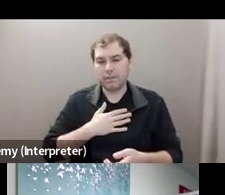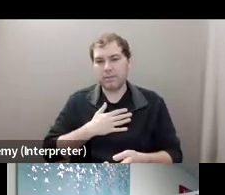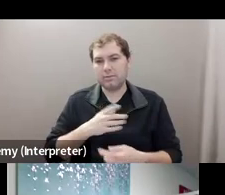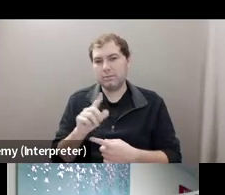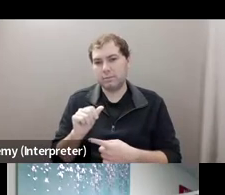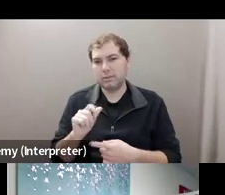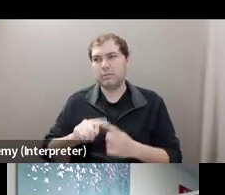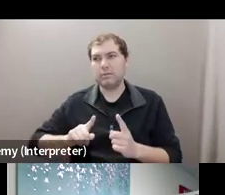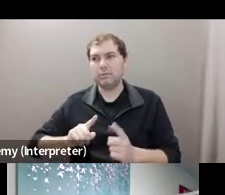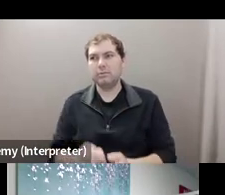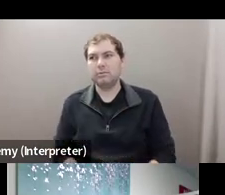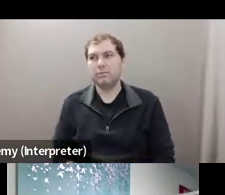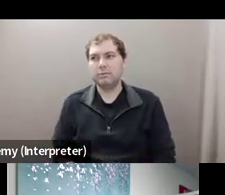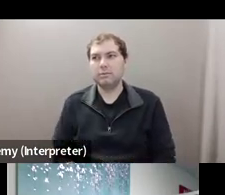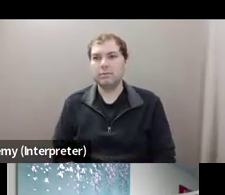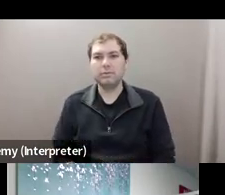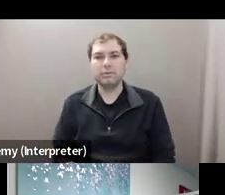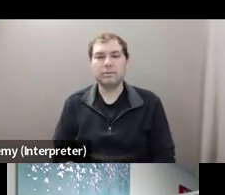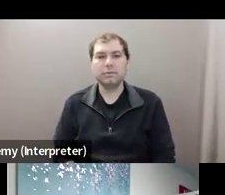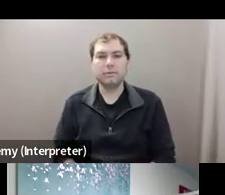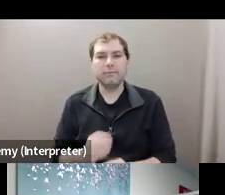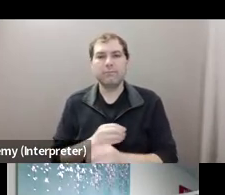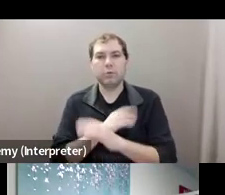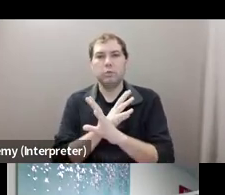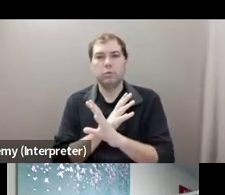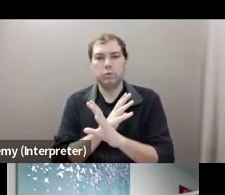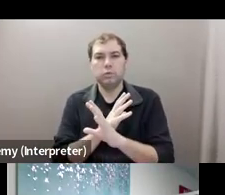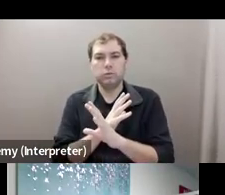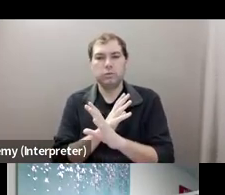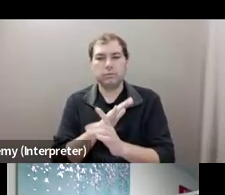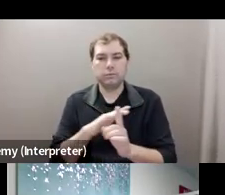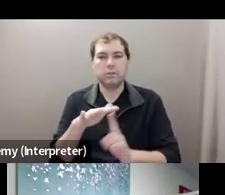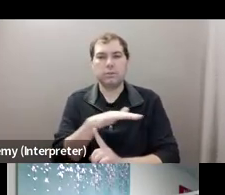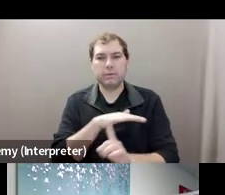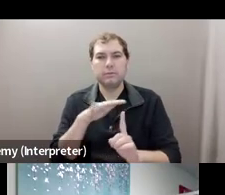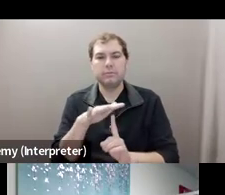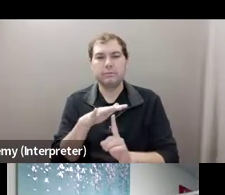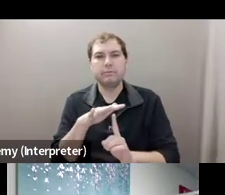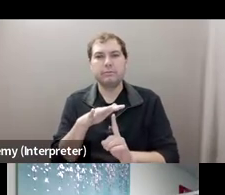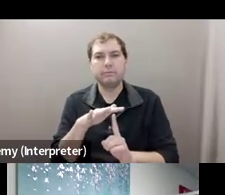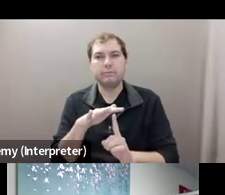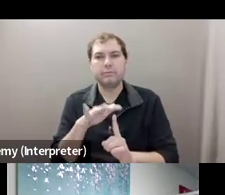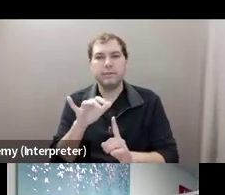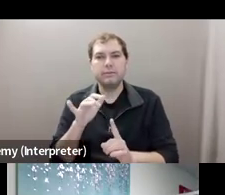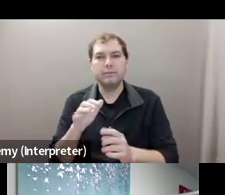17036717673: right 17036717673: virtual. The virtual 17036717673: environment has made it 17036717673: easier, I think, to